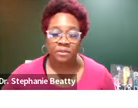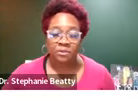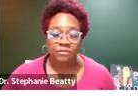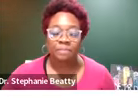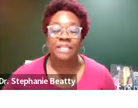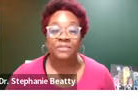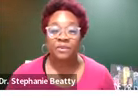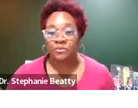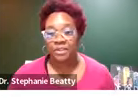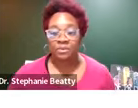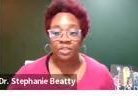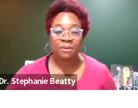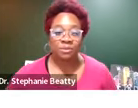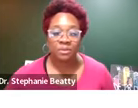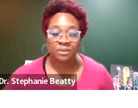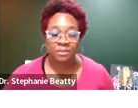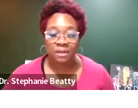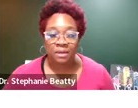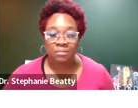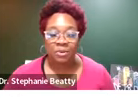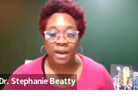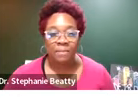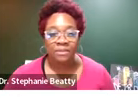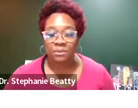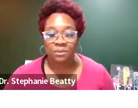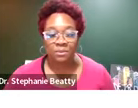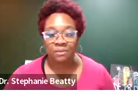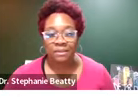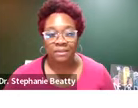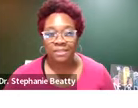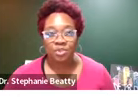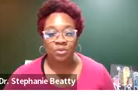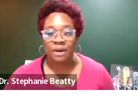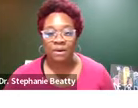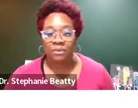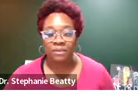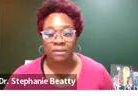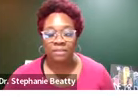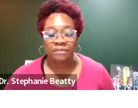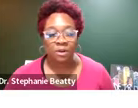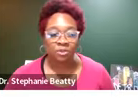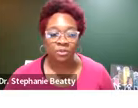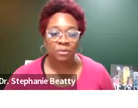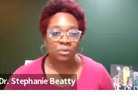please feel free to reach out to us. We are happy to teach you about Deaf culture